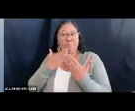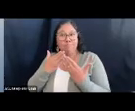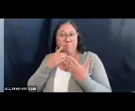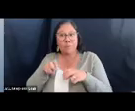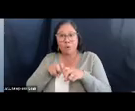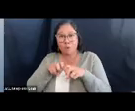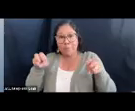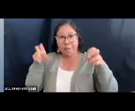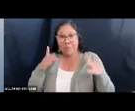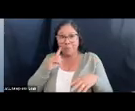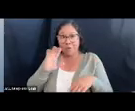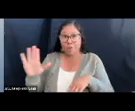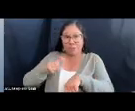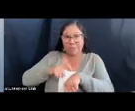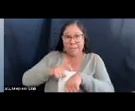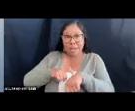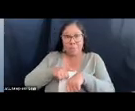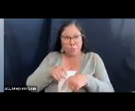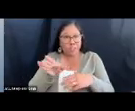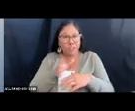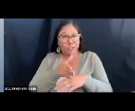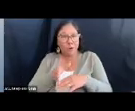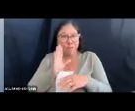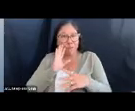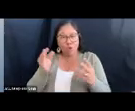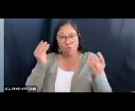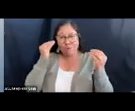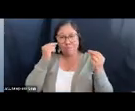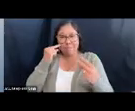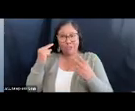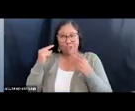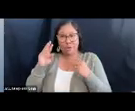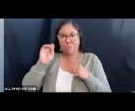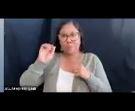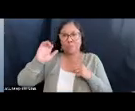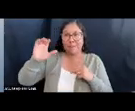their time and ask that you share for your reflections on this mosaic of appreciation.